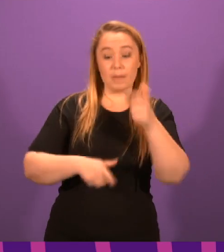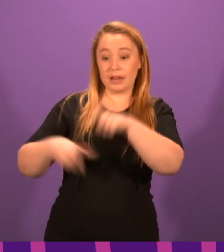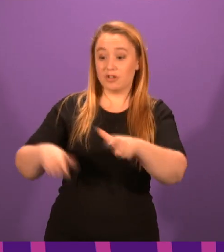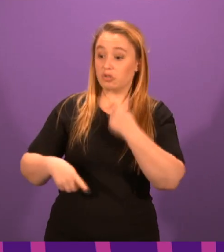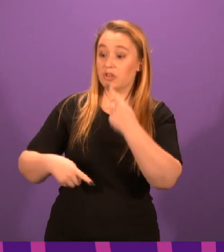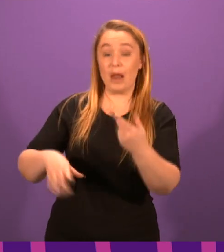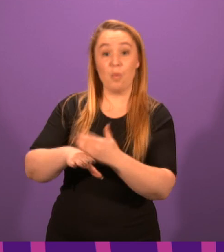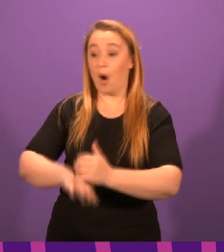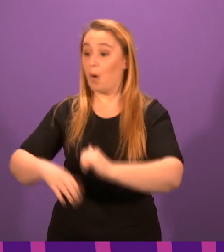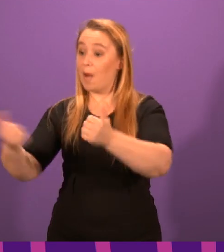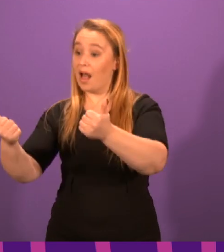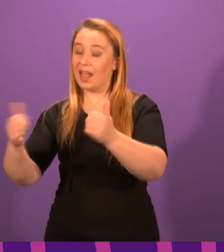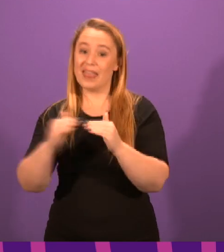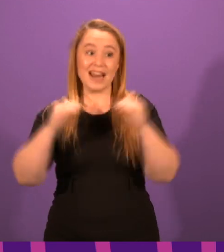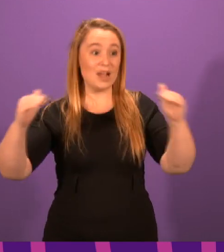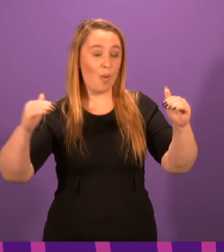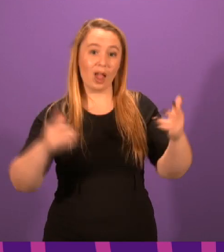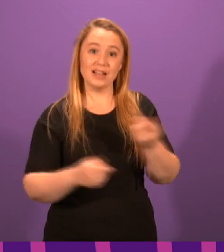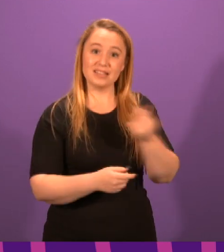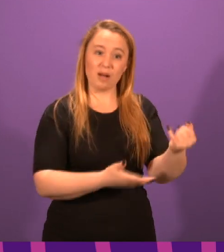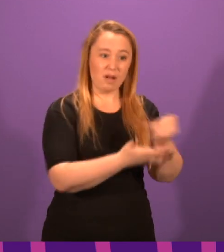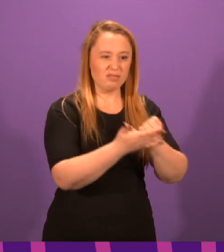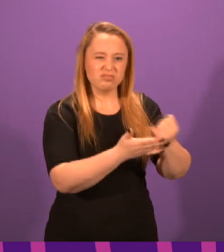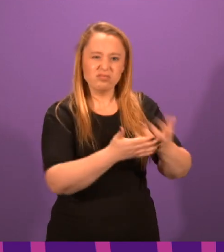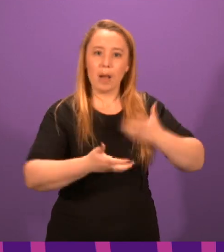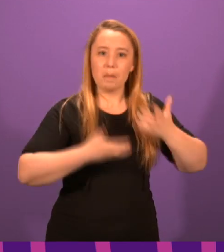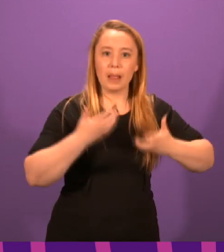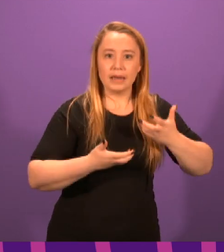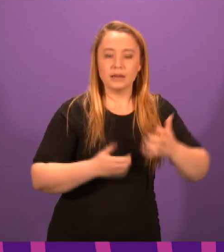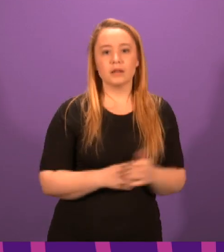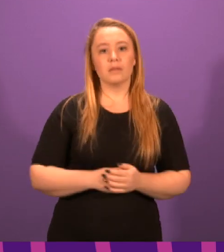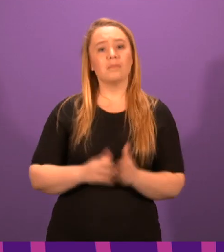that the programme worked well for them. However, there are undoubtedly lessons to be learned.